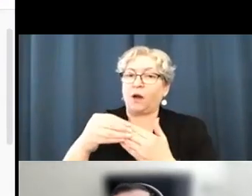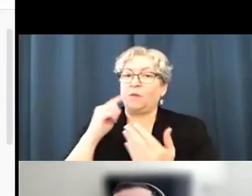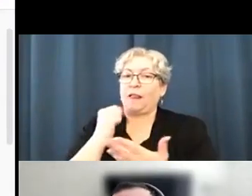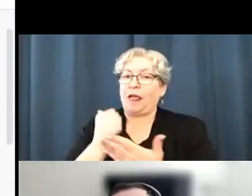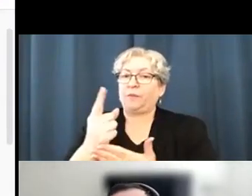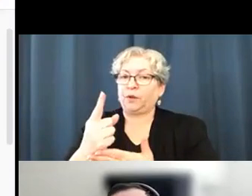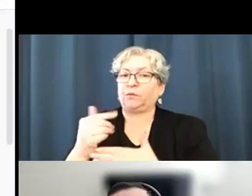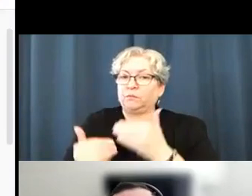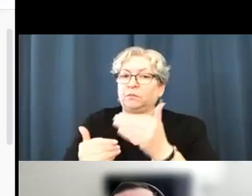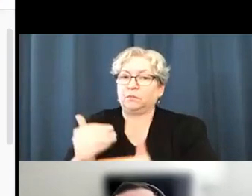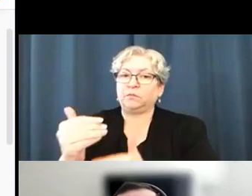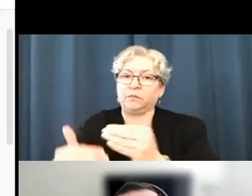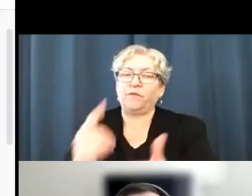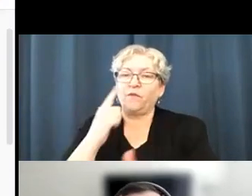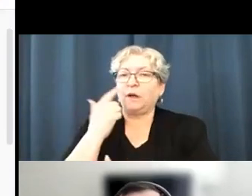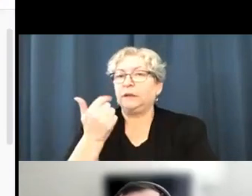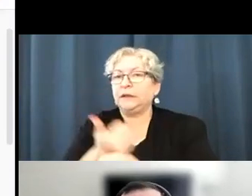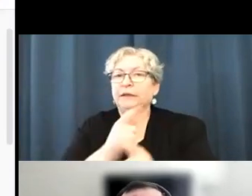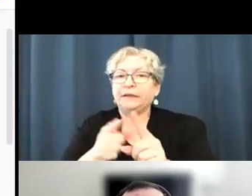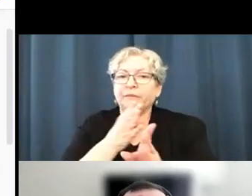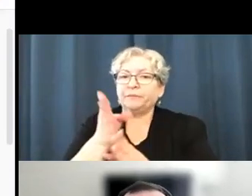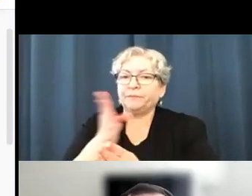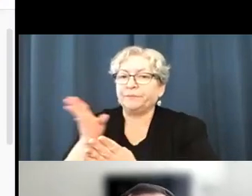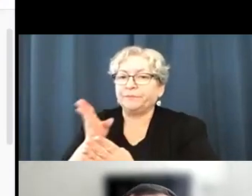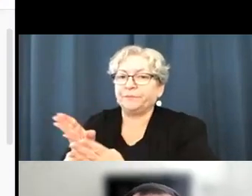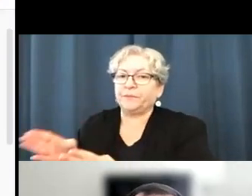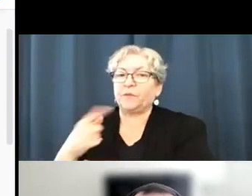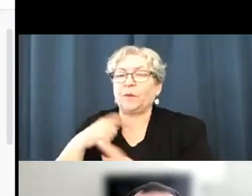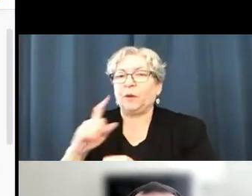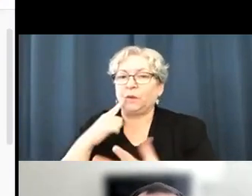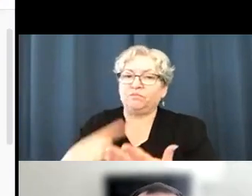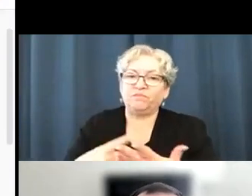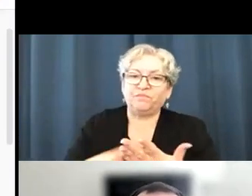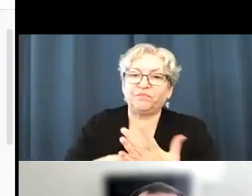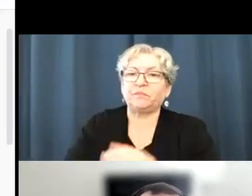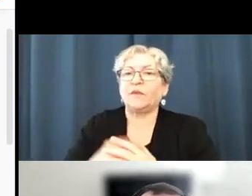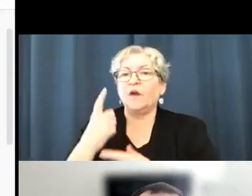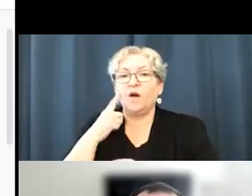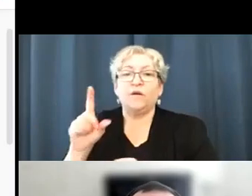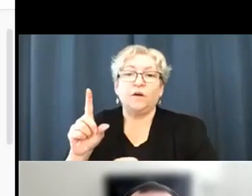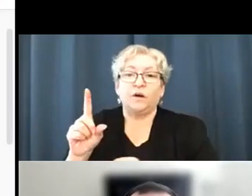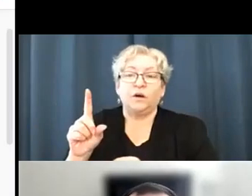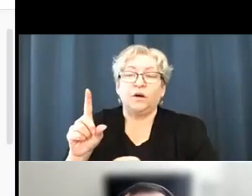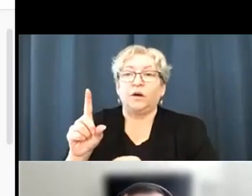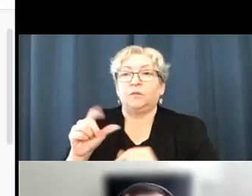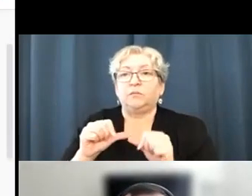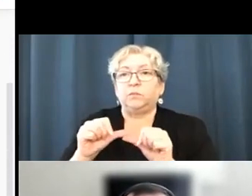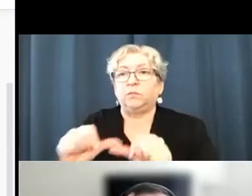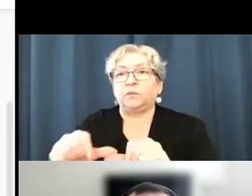for all of the different particular branches that we need to go down for continuing accessibility.